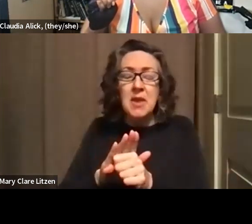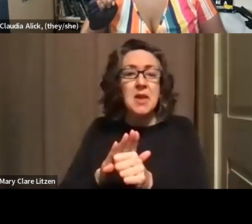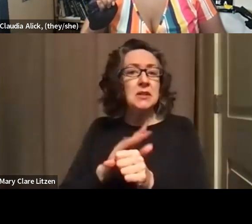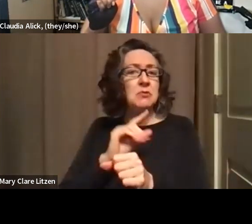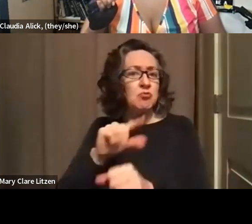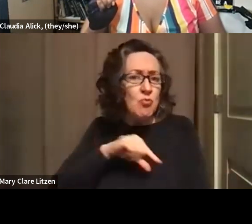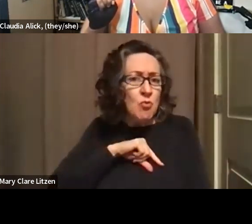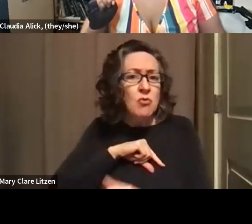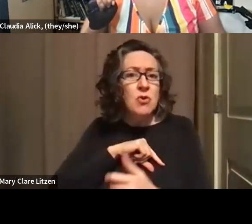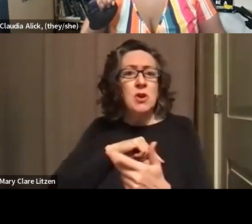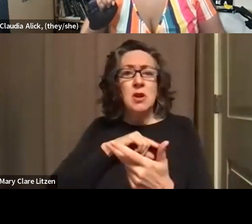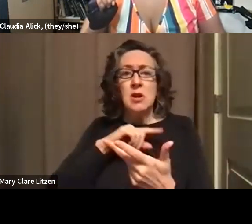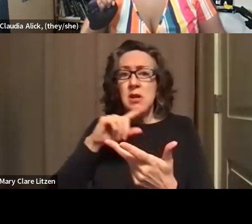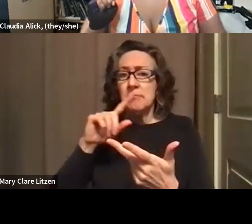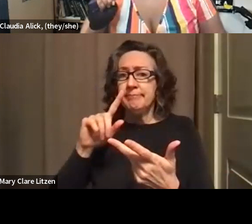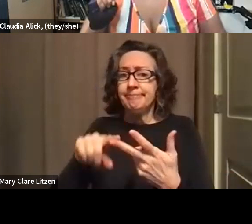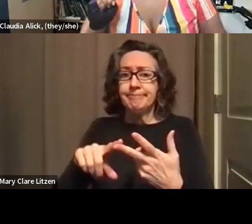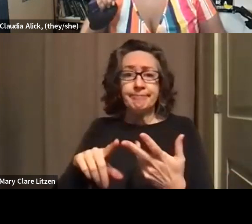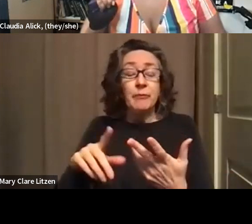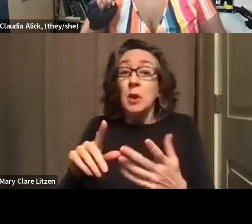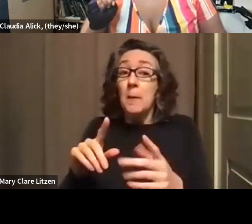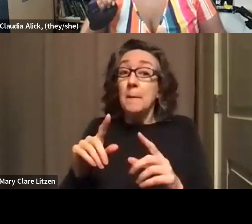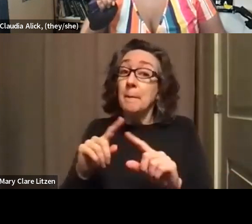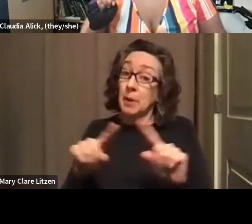And there will be limitations.